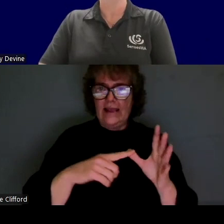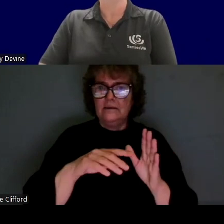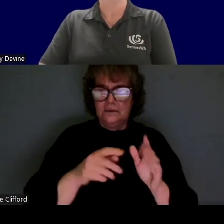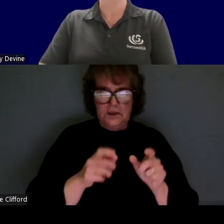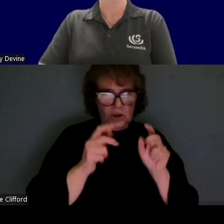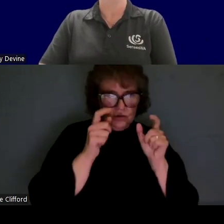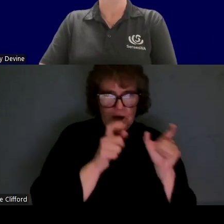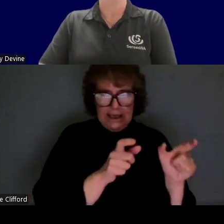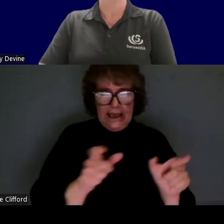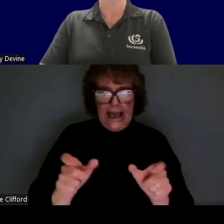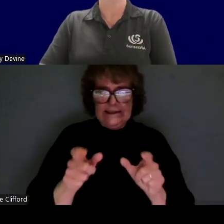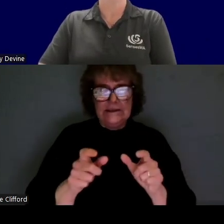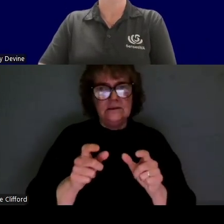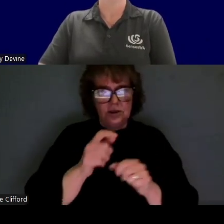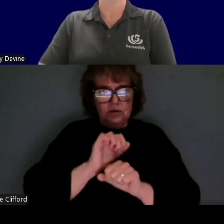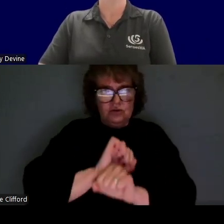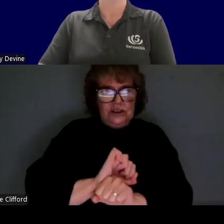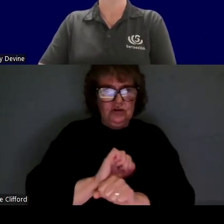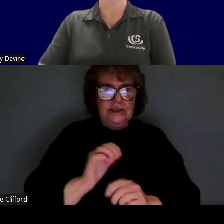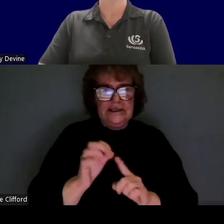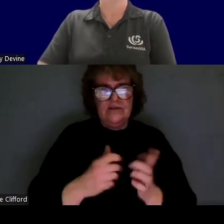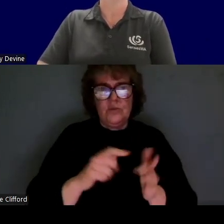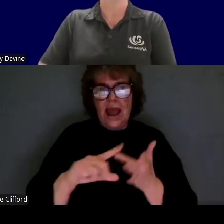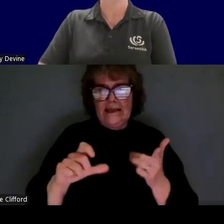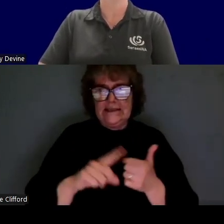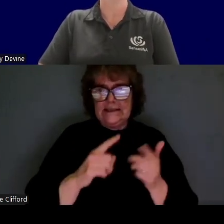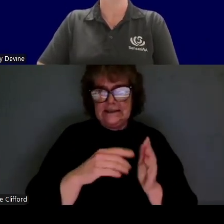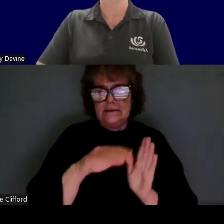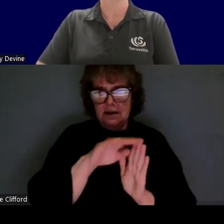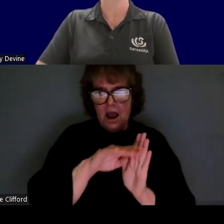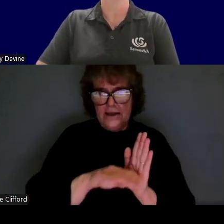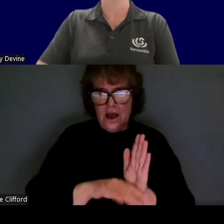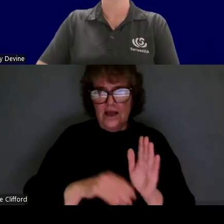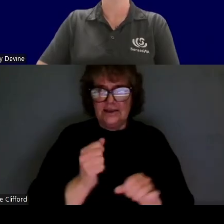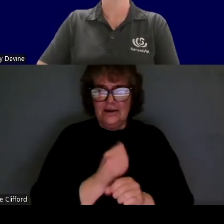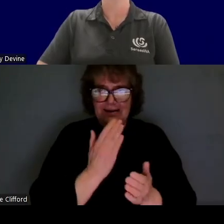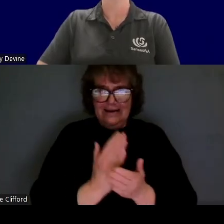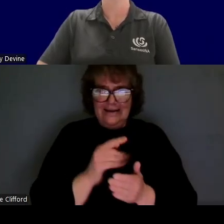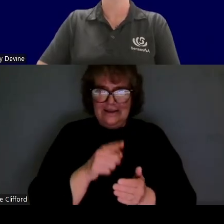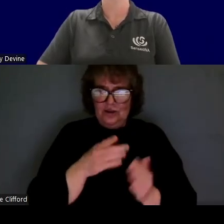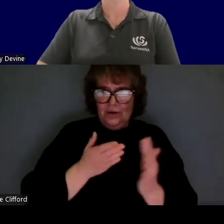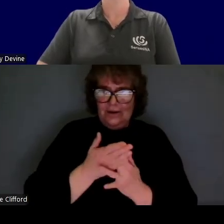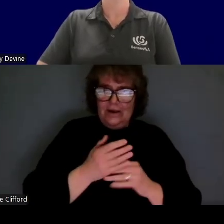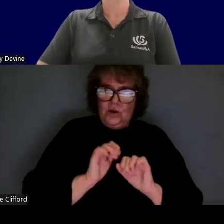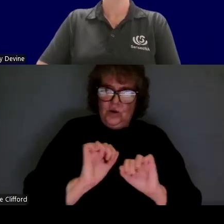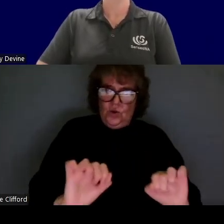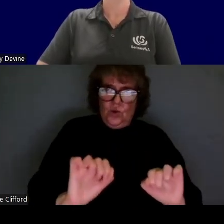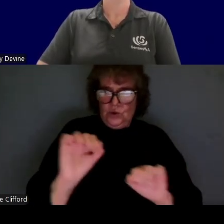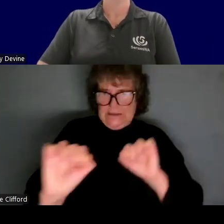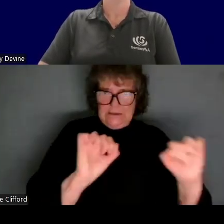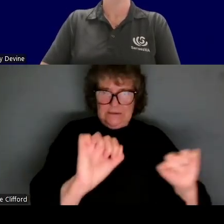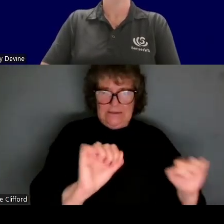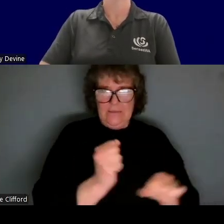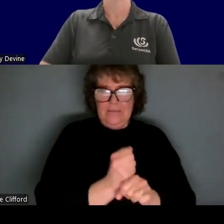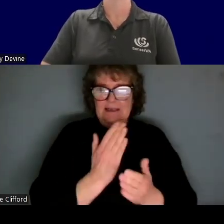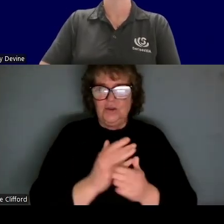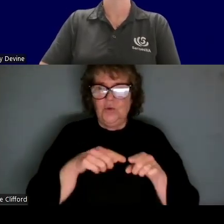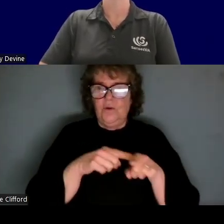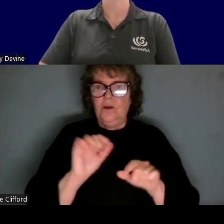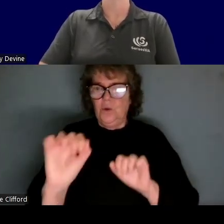restrictive practice guidelines to ensure that you're compliant within your State.